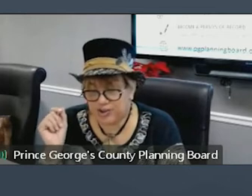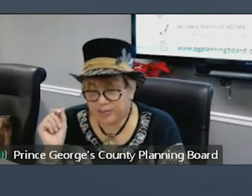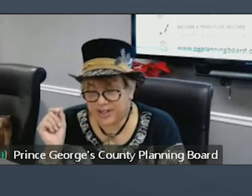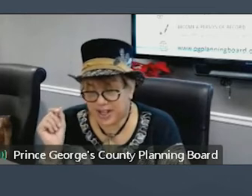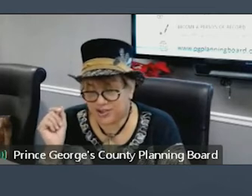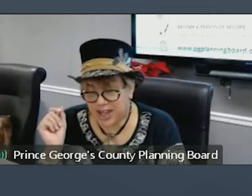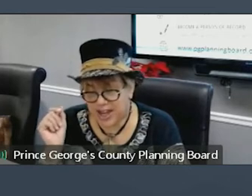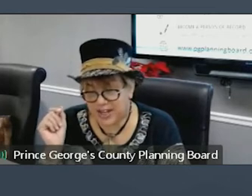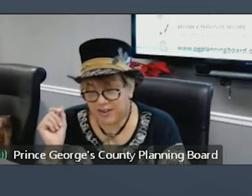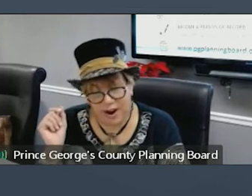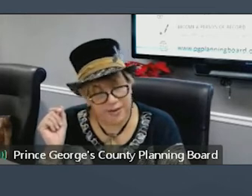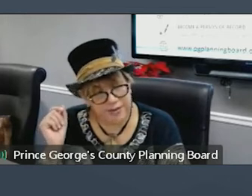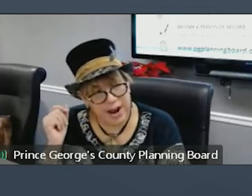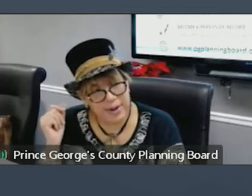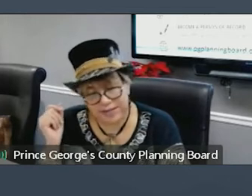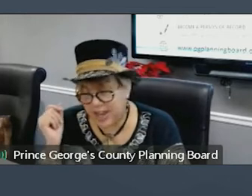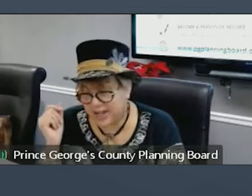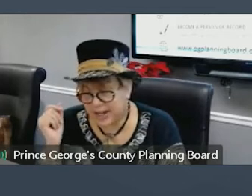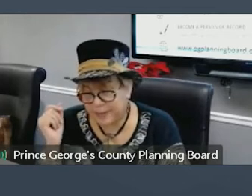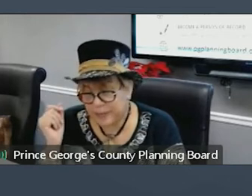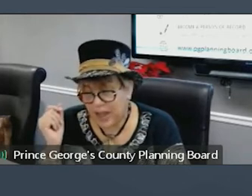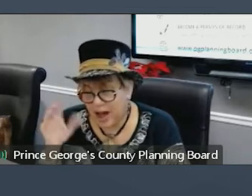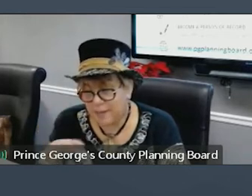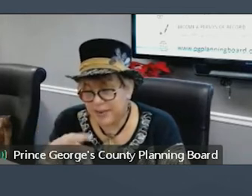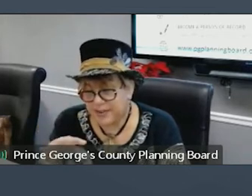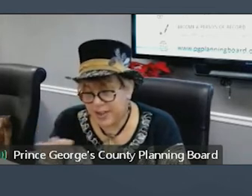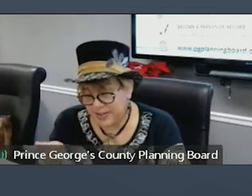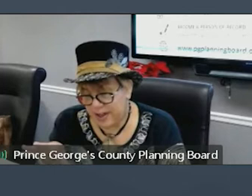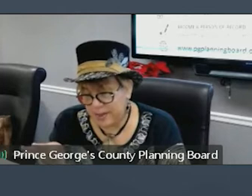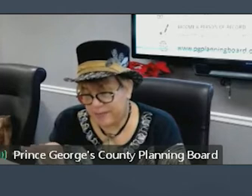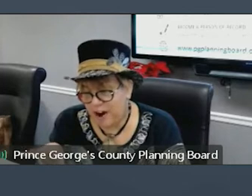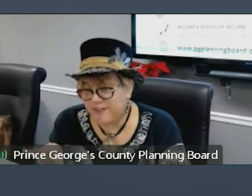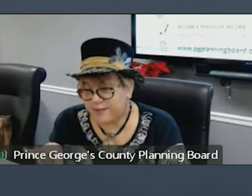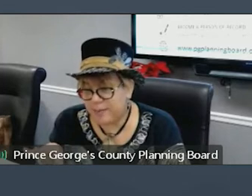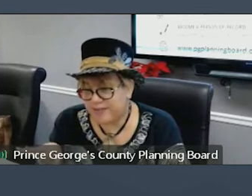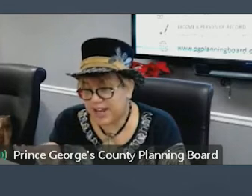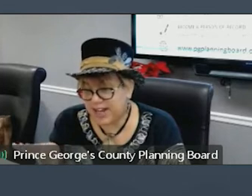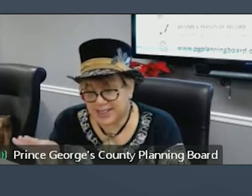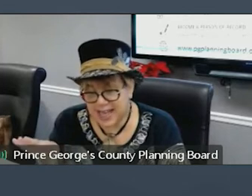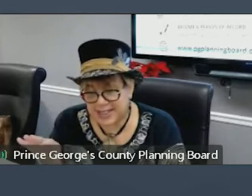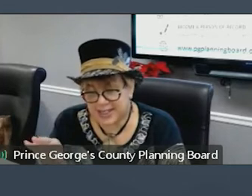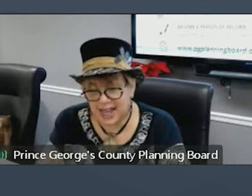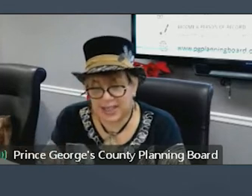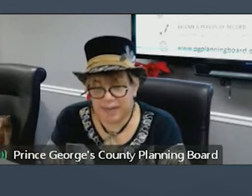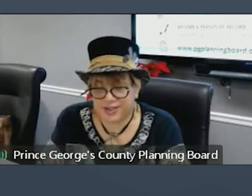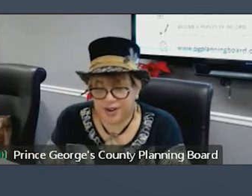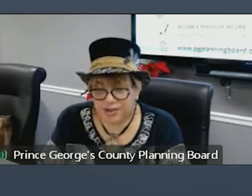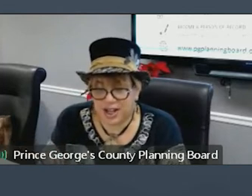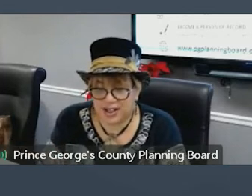presidential candidate, Robert F. Kennedy, our Robert F Kennedy's assassin at the ambassador hotel in